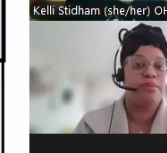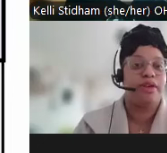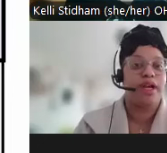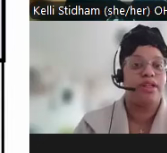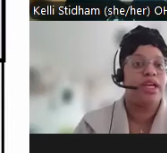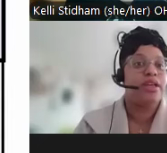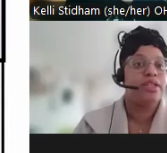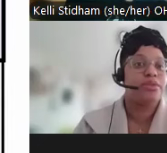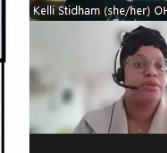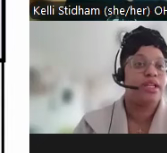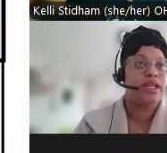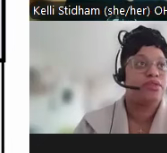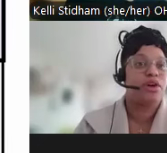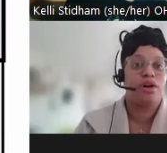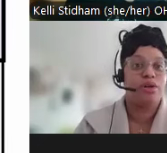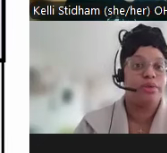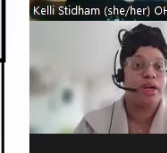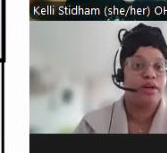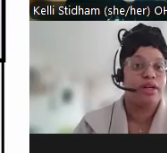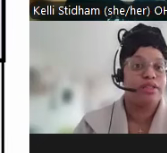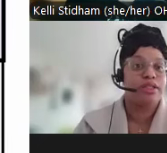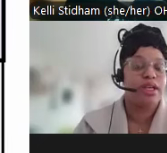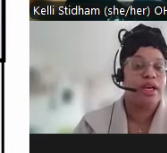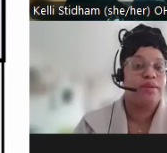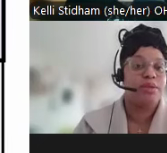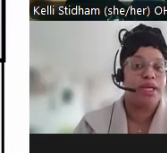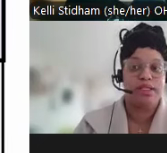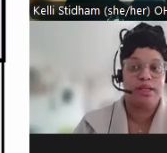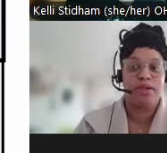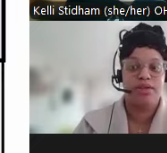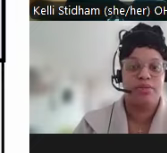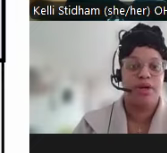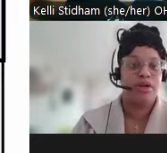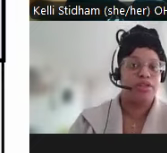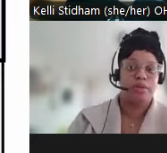more around. This one is for all homecare